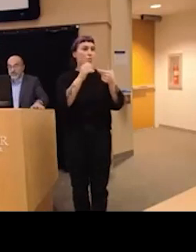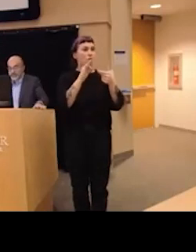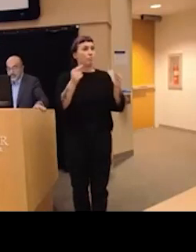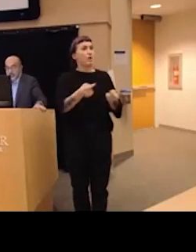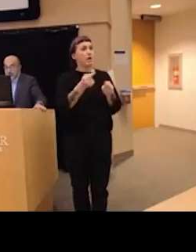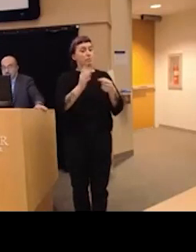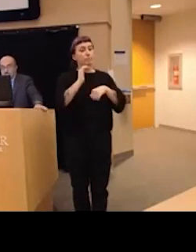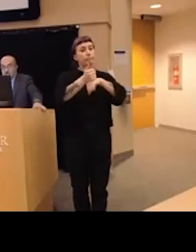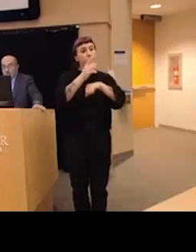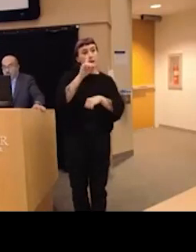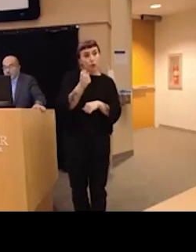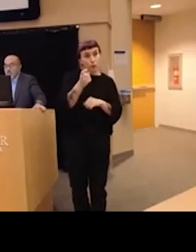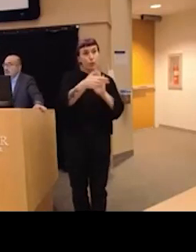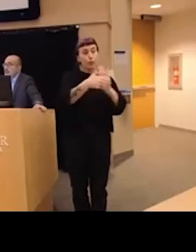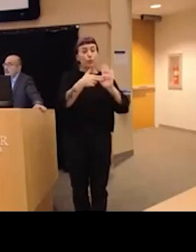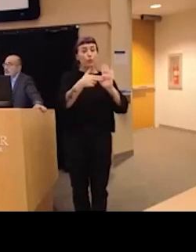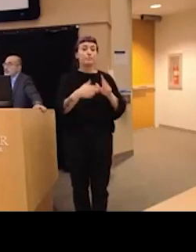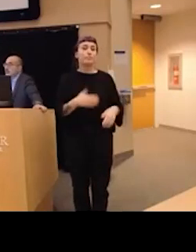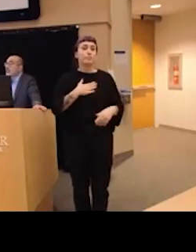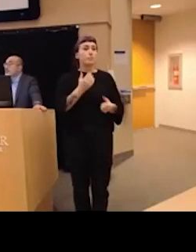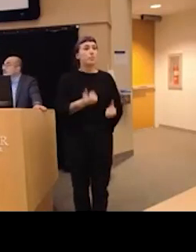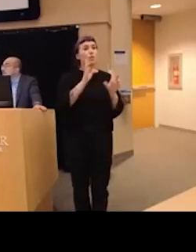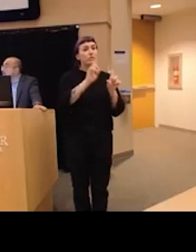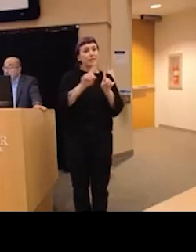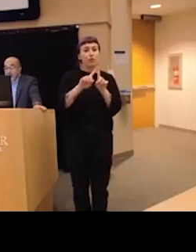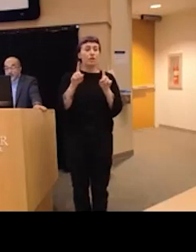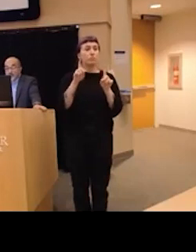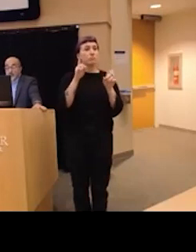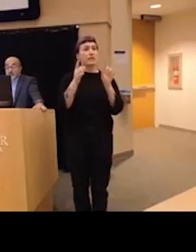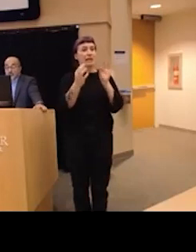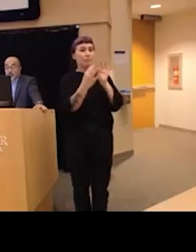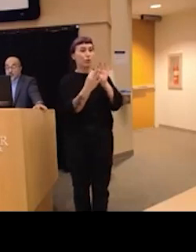establishing a diagnosis or appreciating all the multiple different inputs that amplify perpetuate